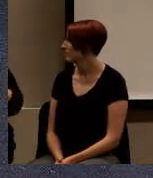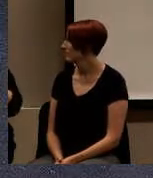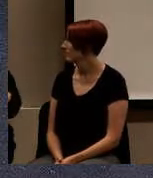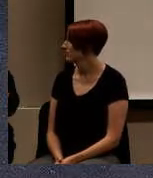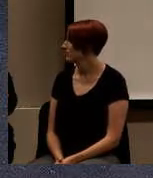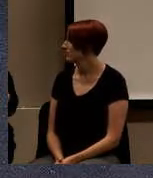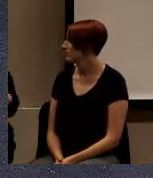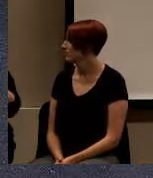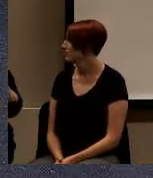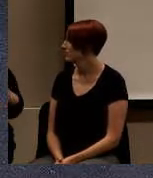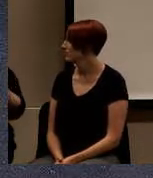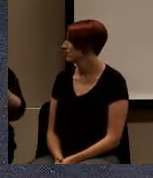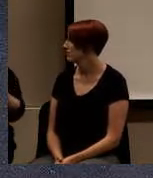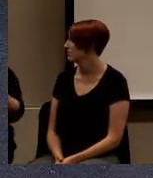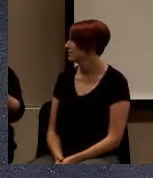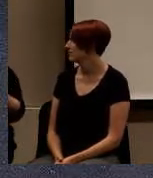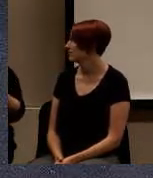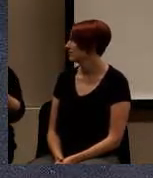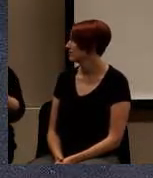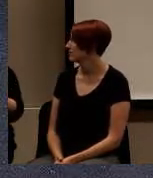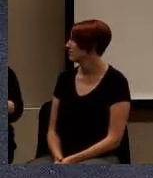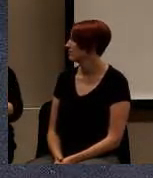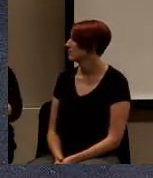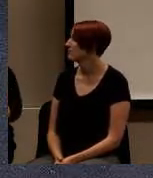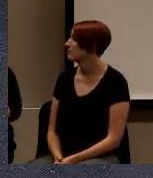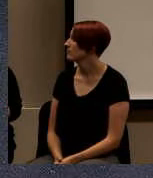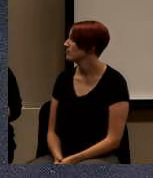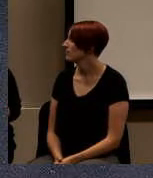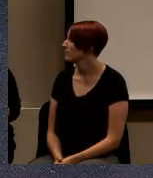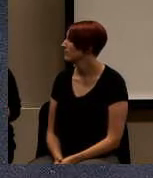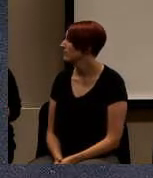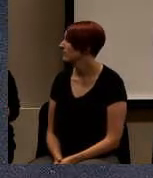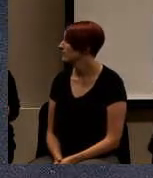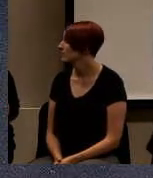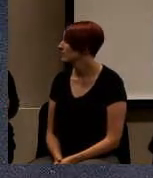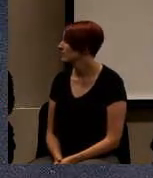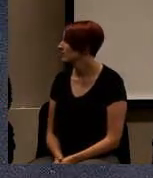privileges because parents ultimately are the arbiters of that for teens.